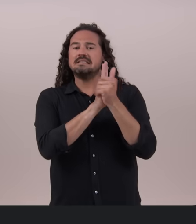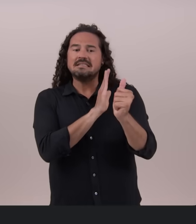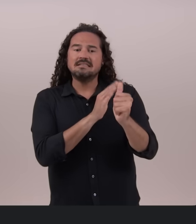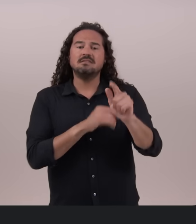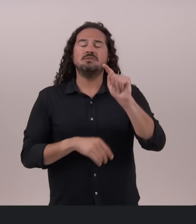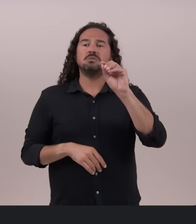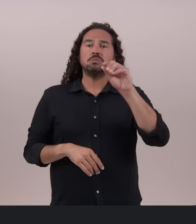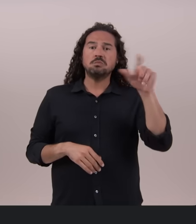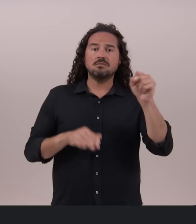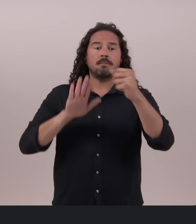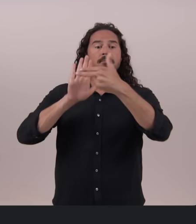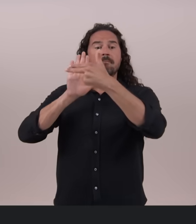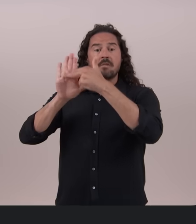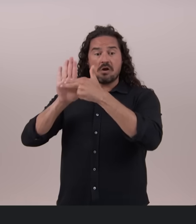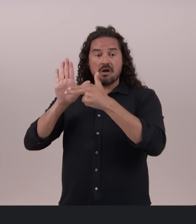files like in this Customer Support Agent.